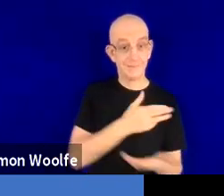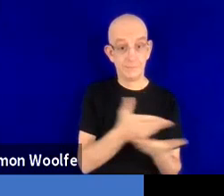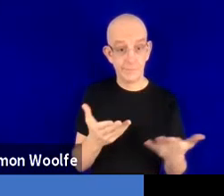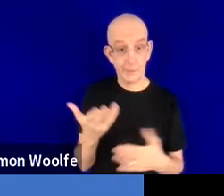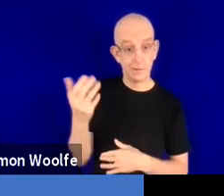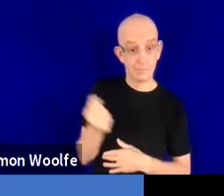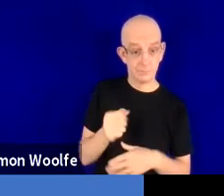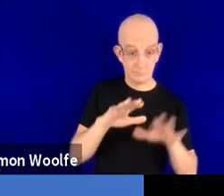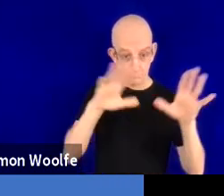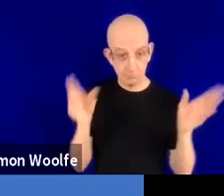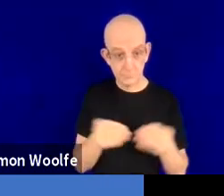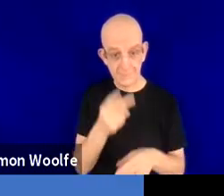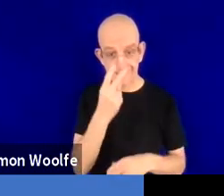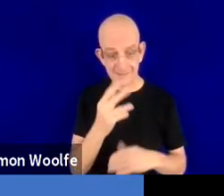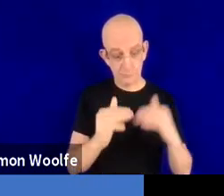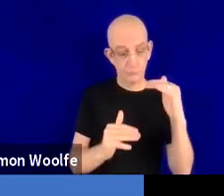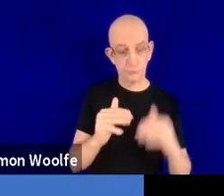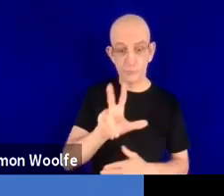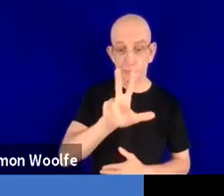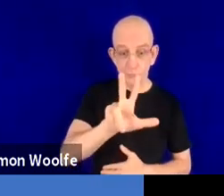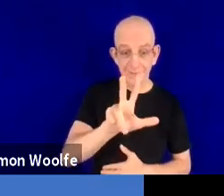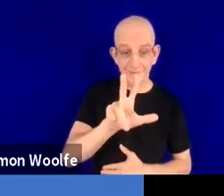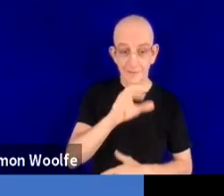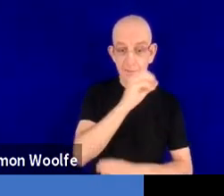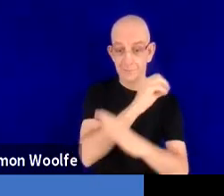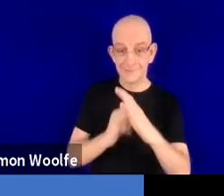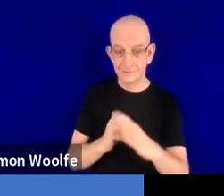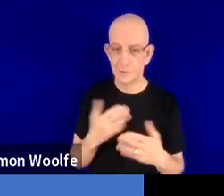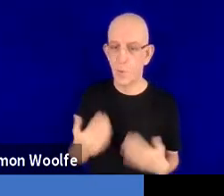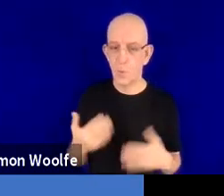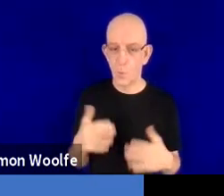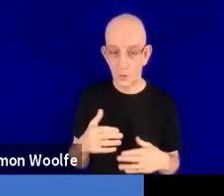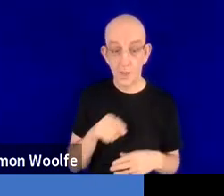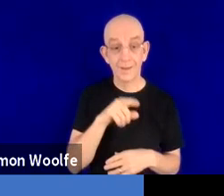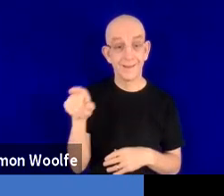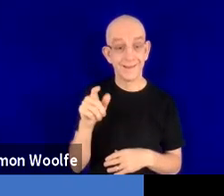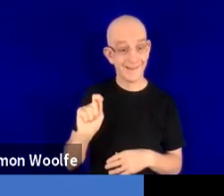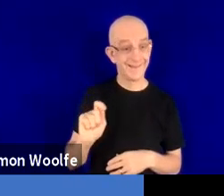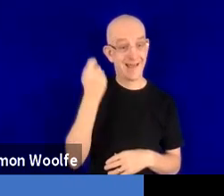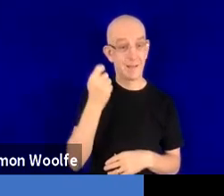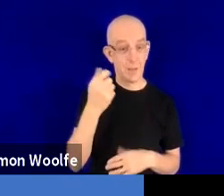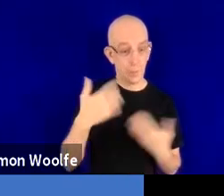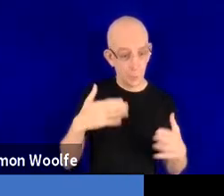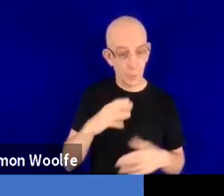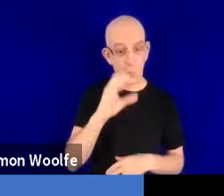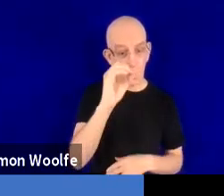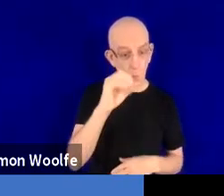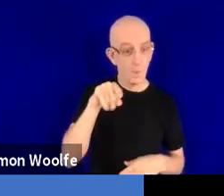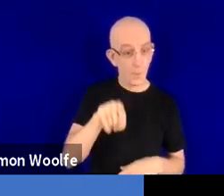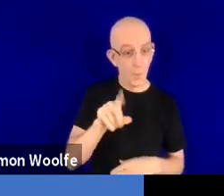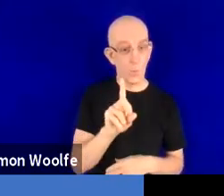And here we're comparing to the total population rather than, say, to persons with disabilities only, because the methodological issues